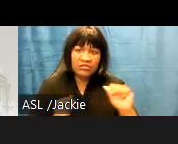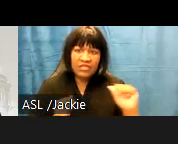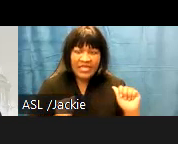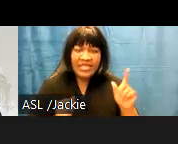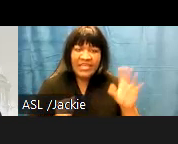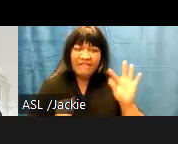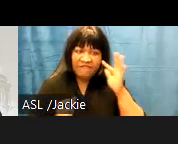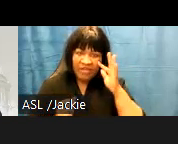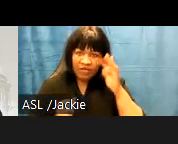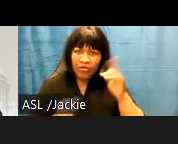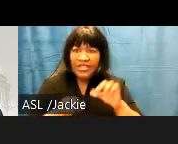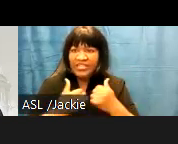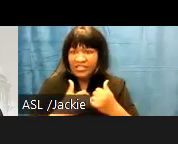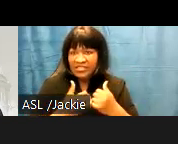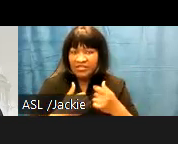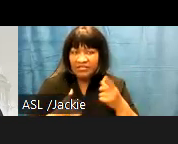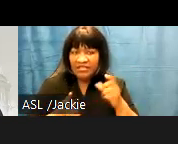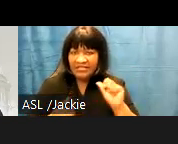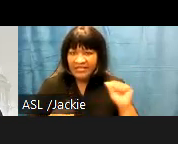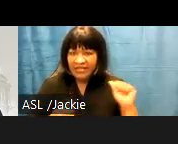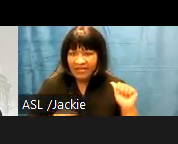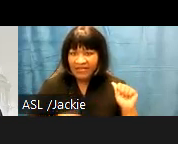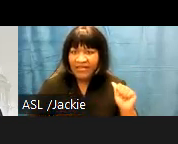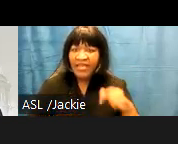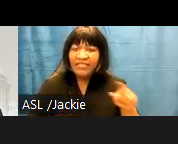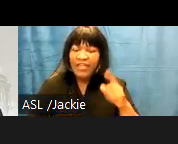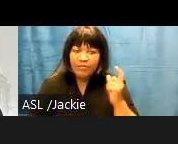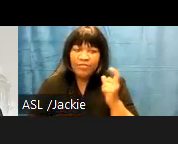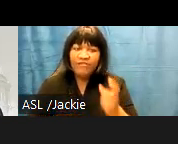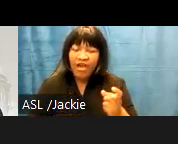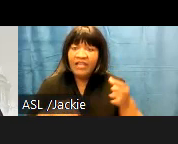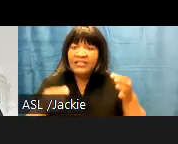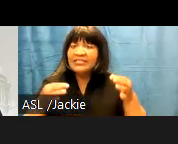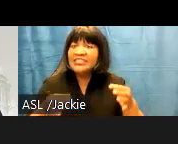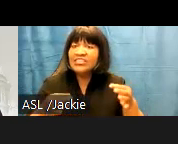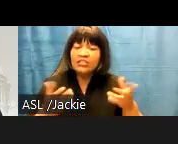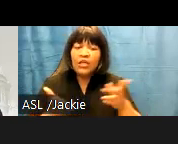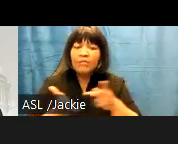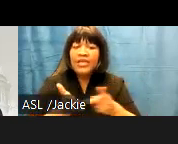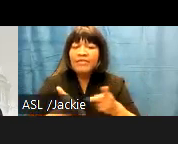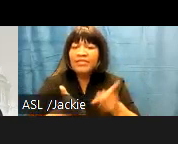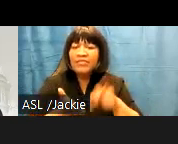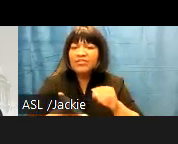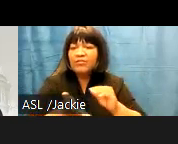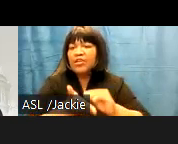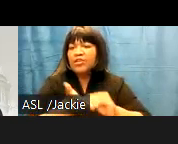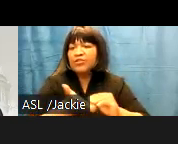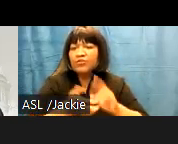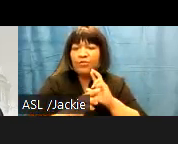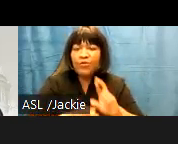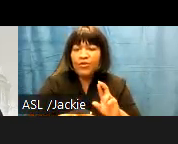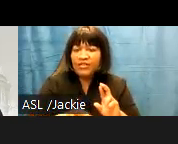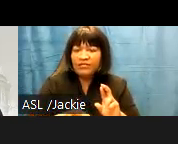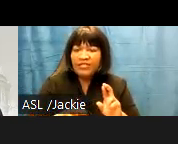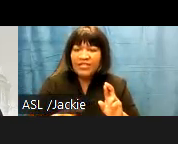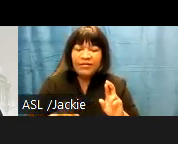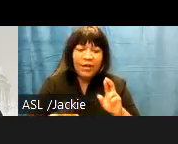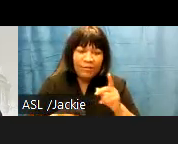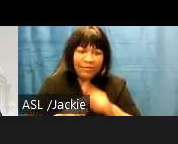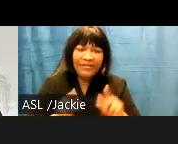federal agency but these payments must be reported and exclude them from SSI purposes.